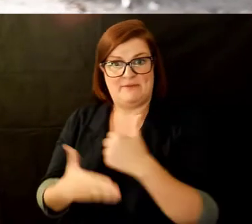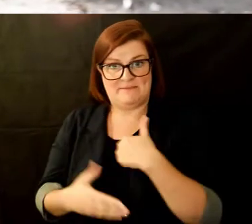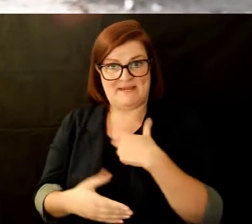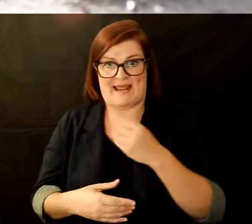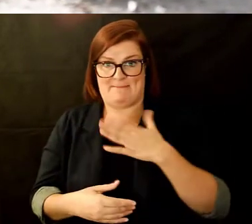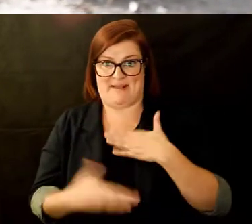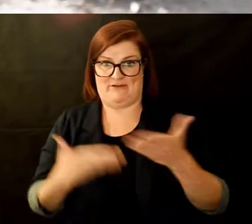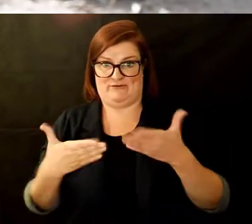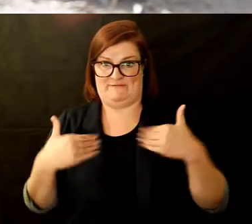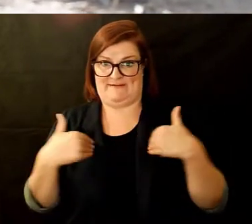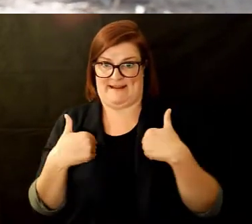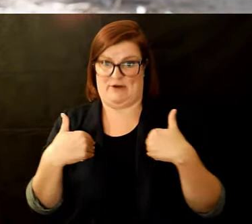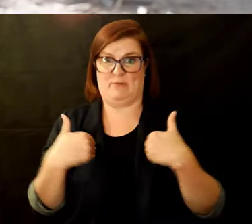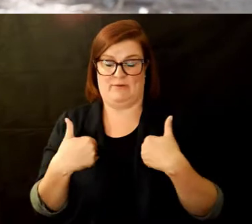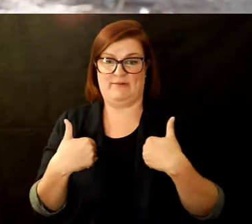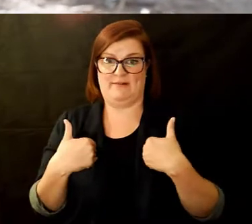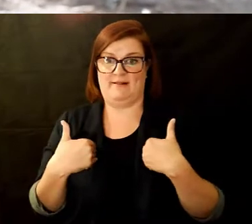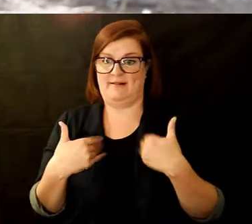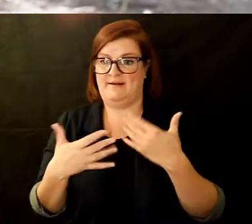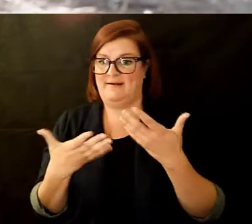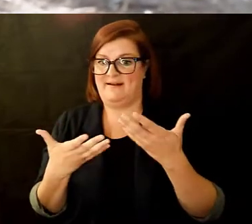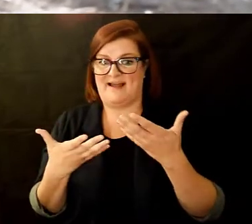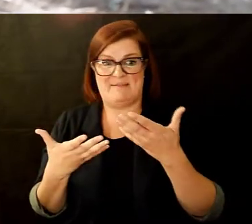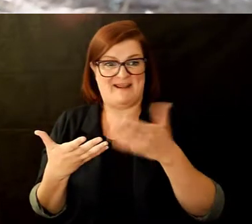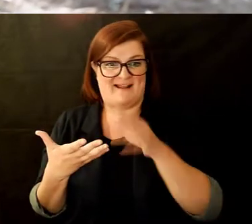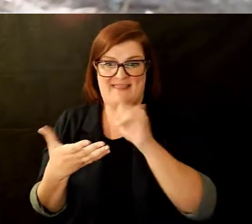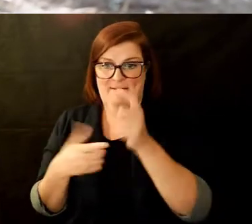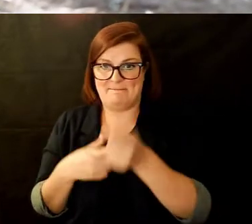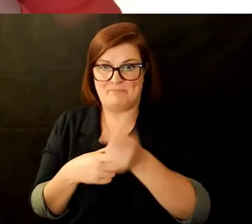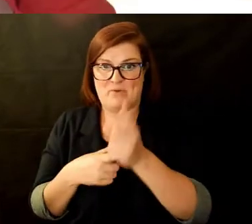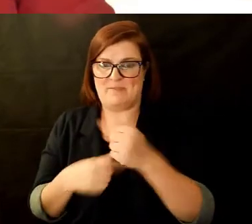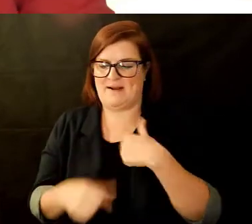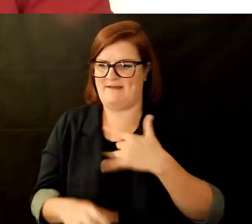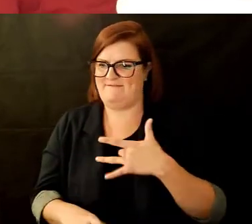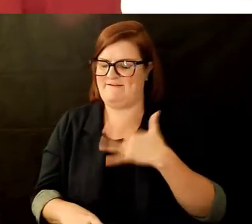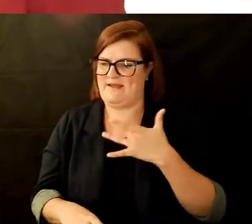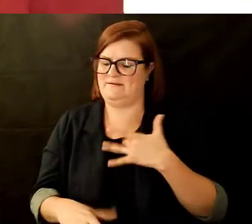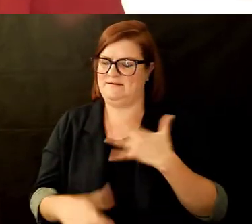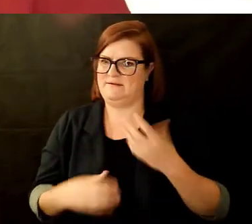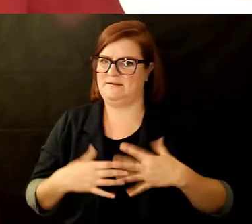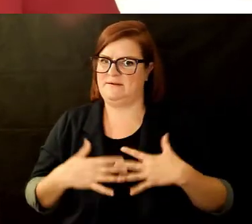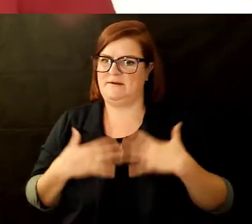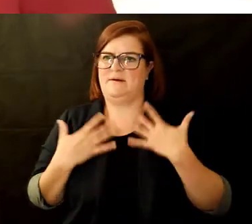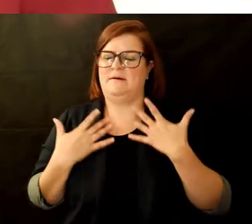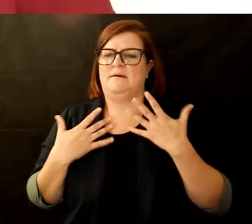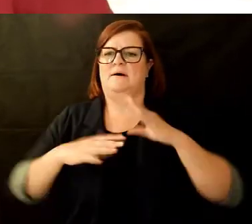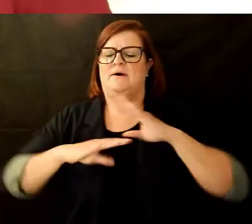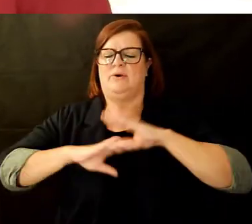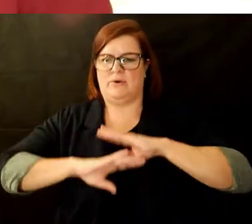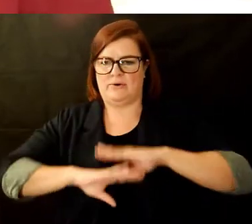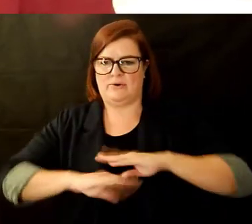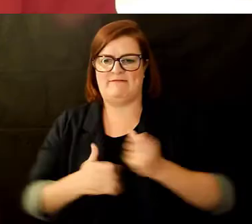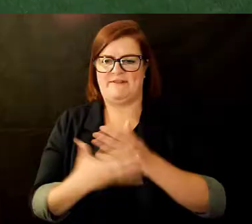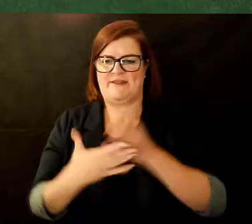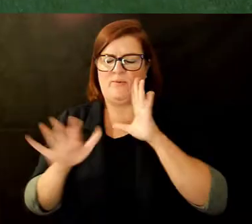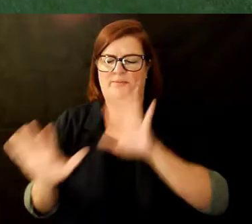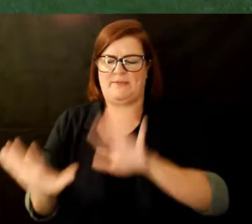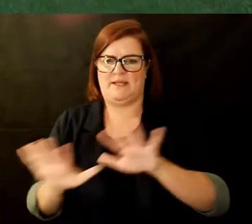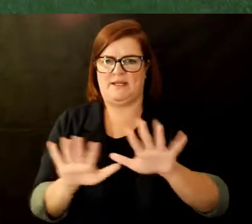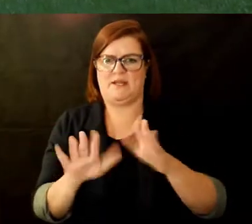Within a minute, even in the ride, I felt a sense of, OK, everything is going to be OK now.